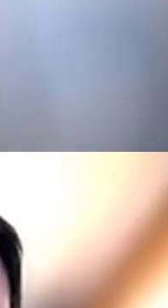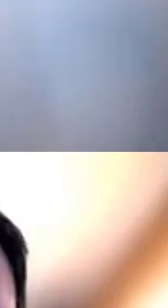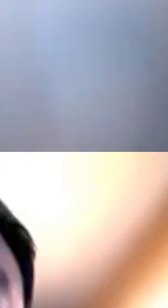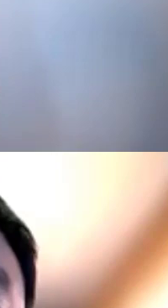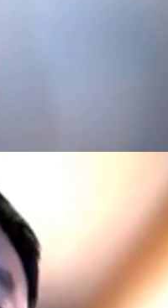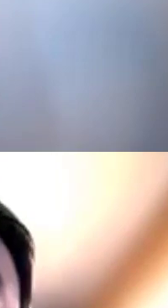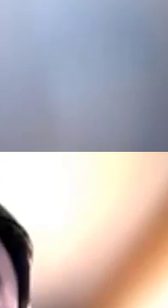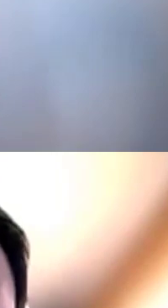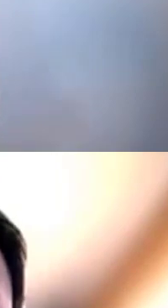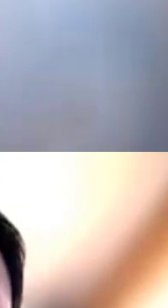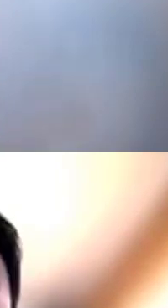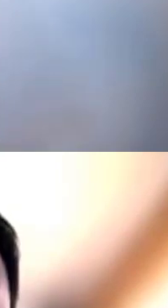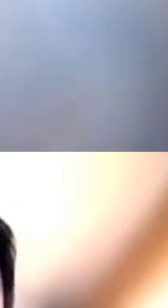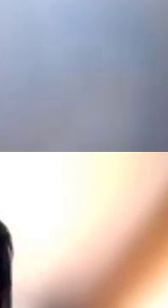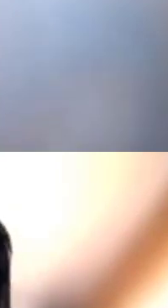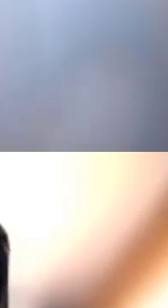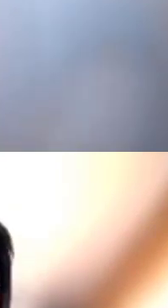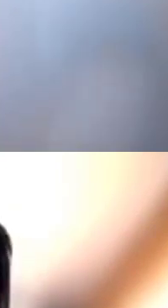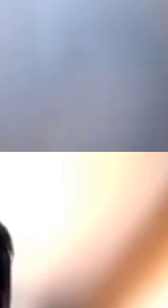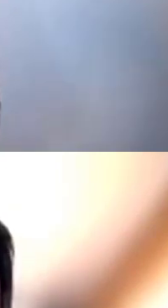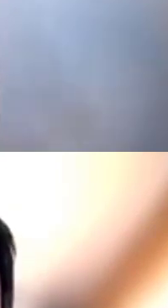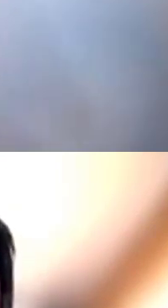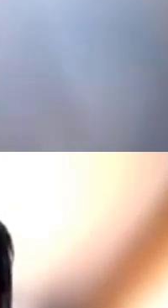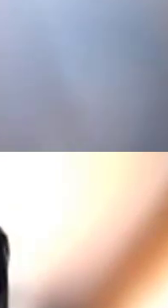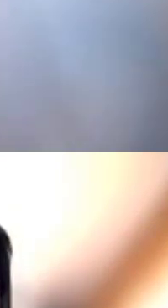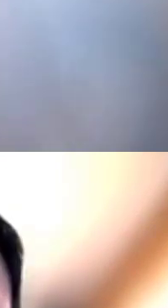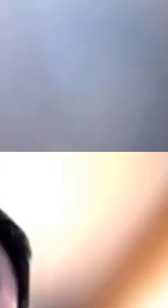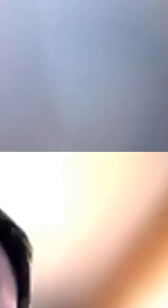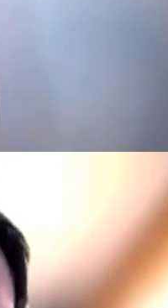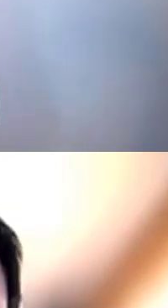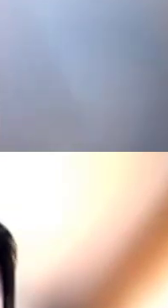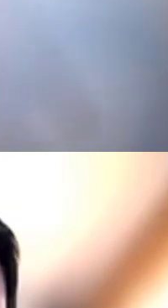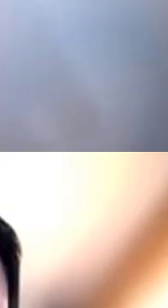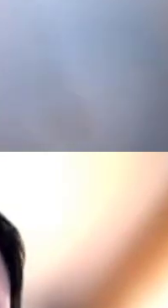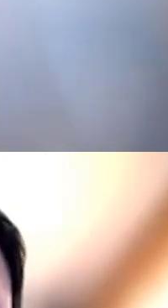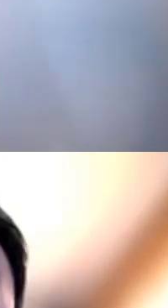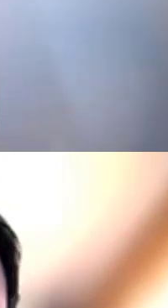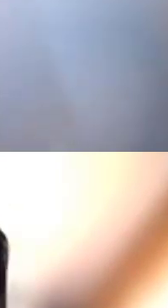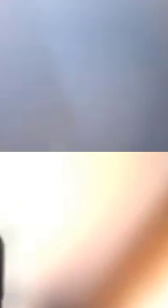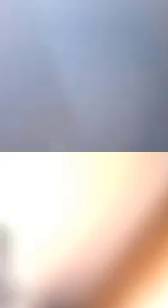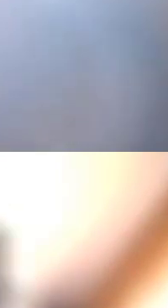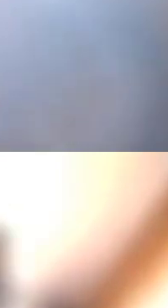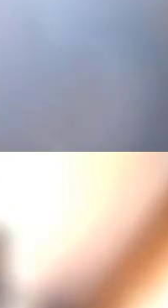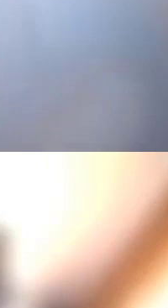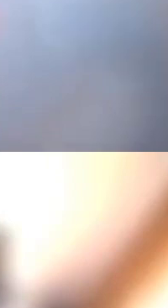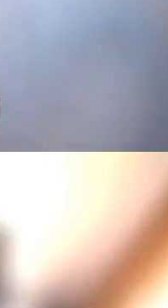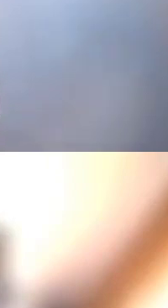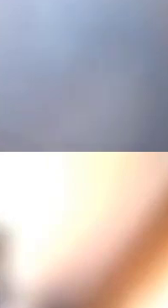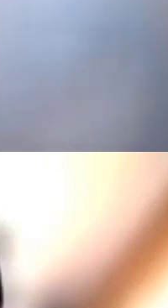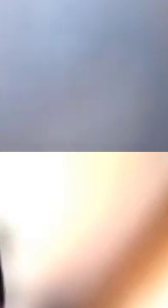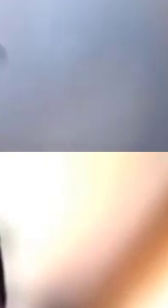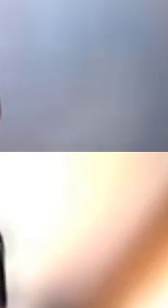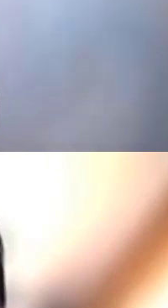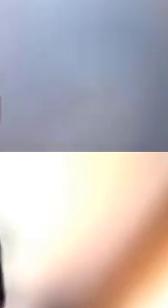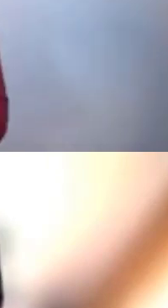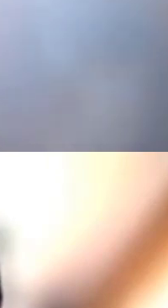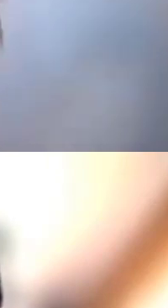getting those costs in another grant and then you're trying to get them from this grant as well that would not be allowable.